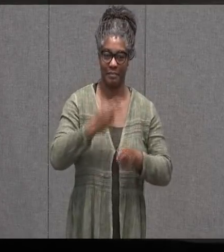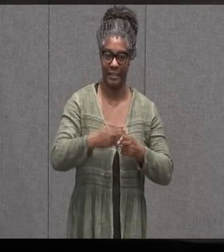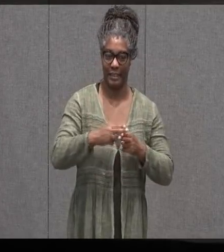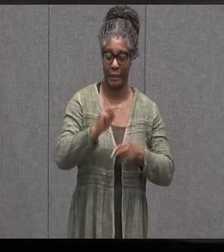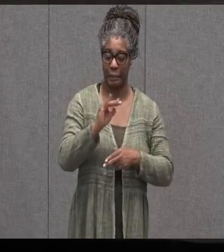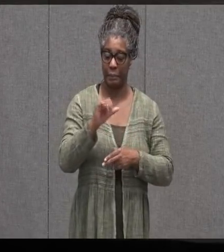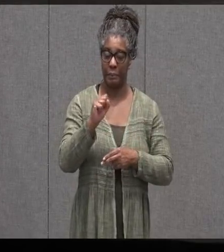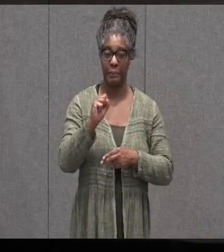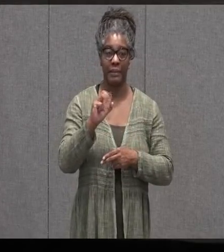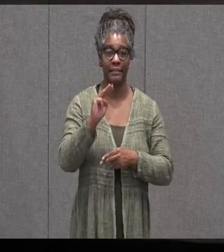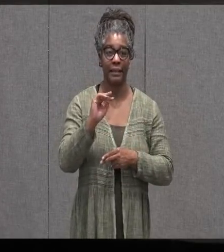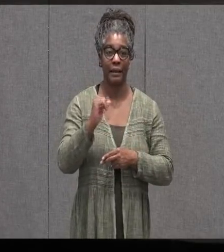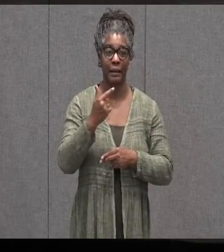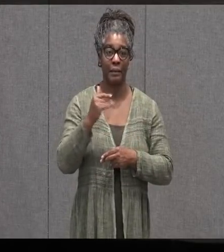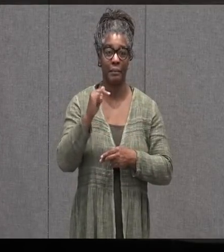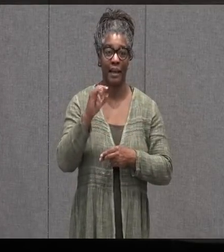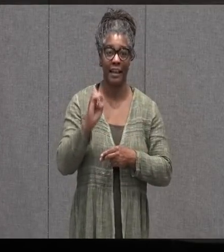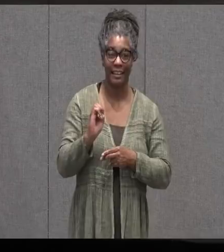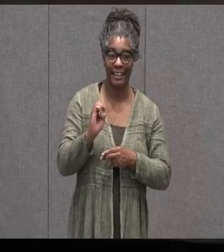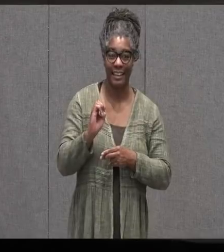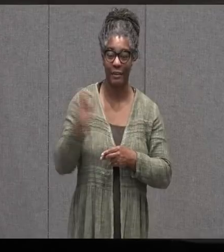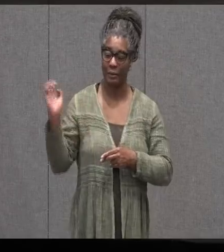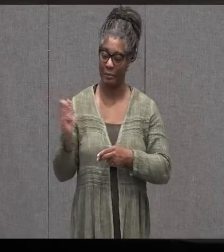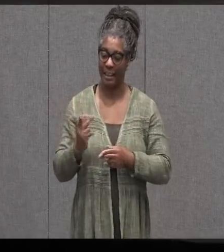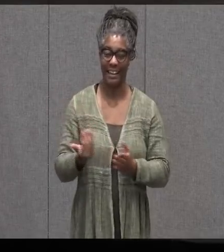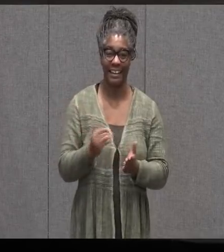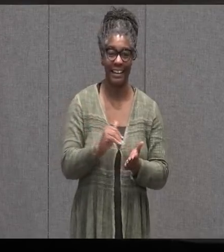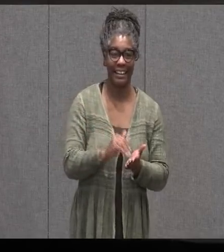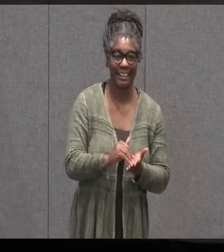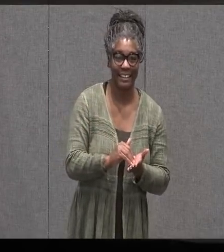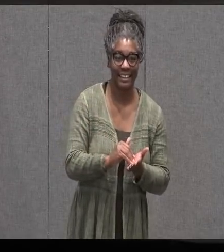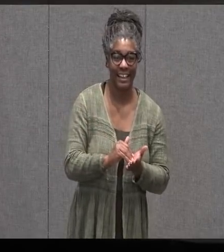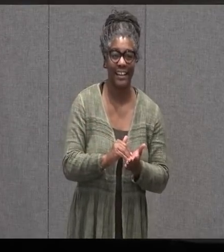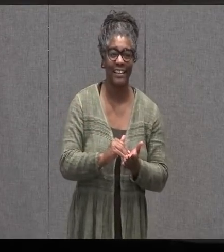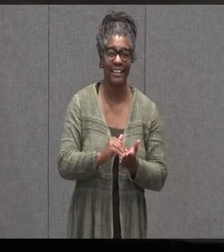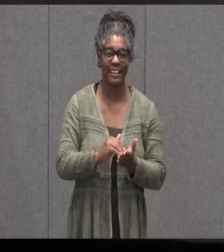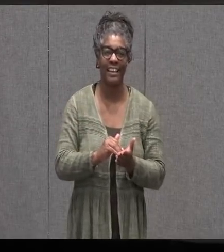for another wonderful week with At Home with APS.